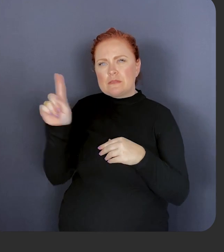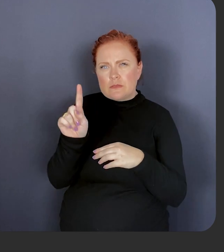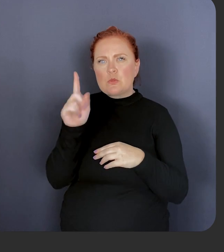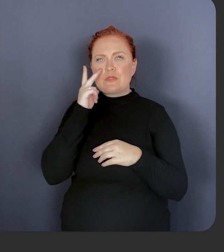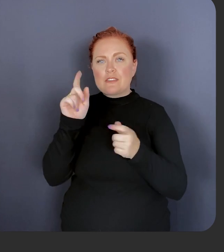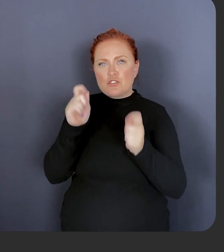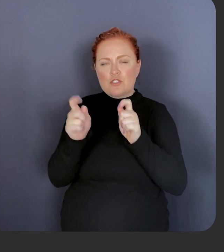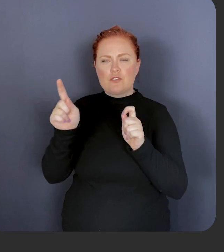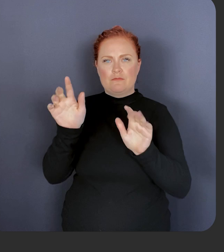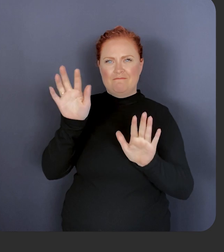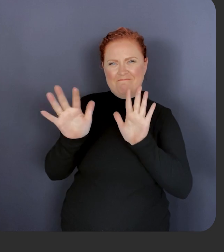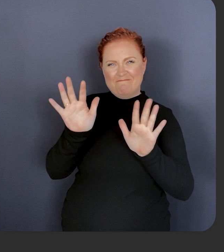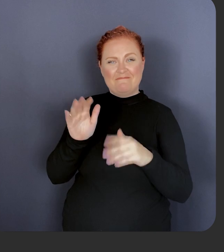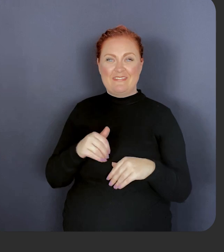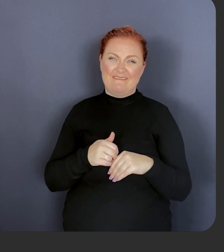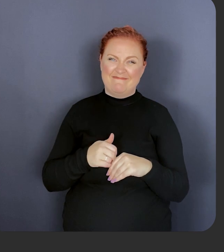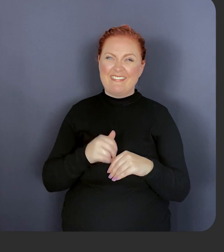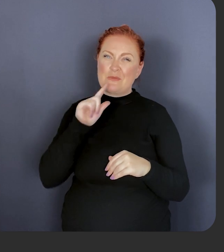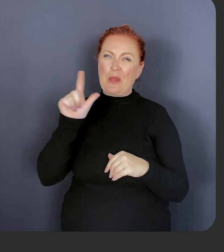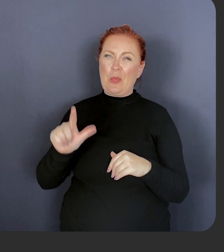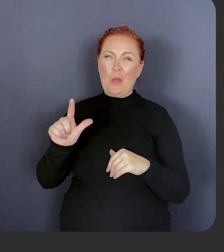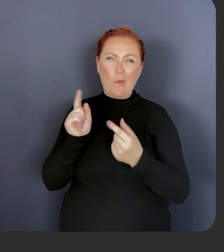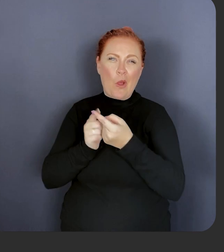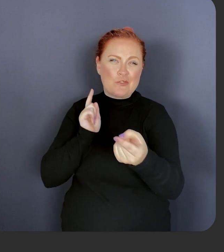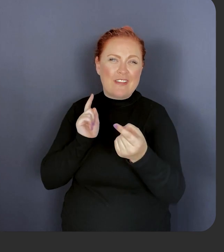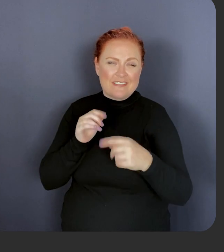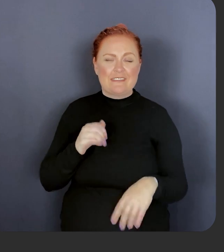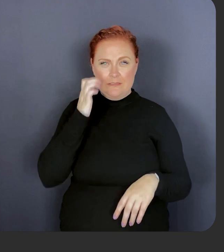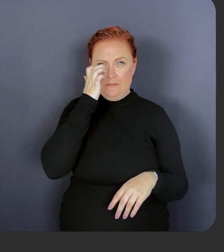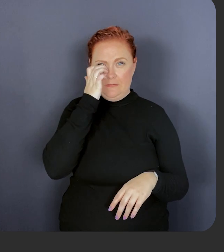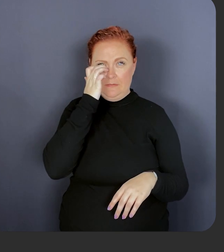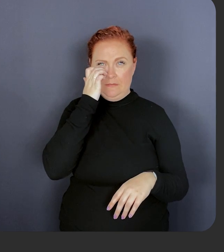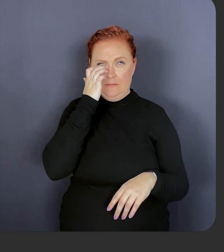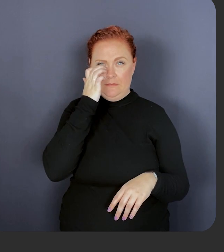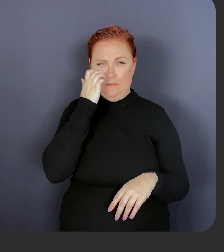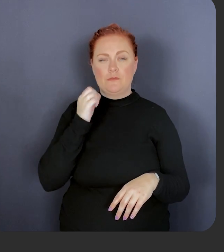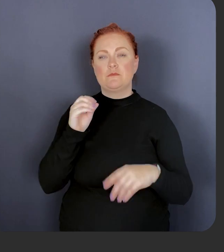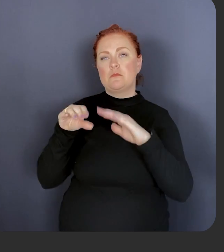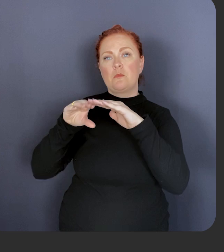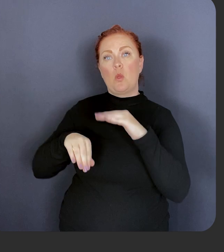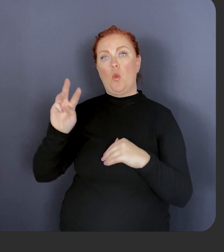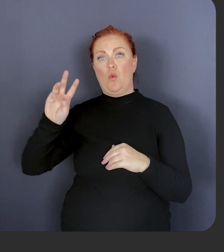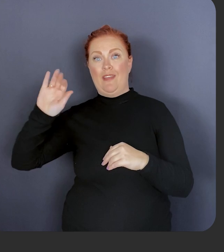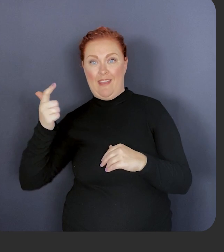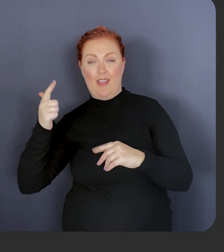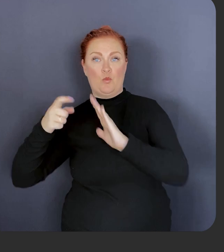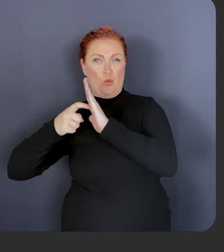that that contrast value in accessibility is quite low, so significantly below the WCAG guidelines.